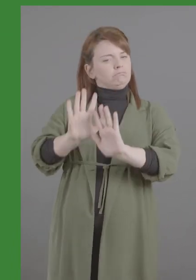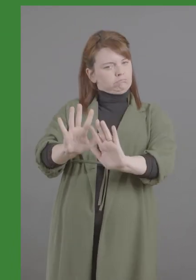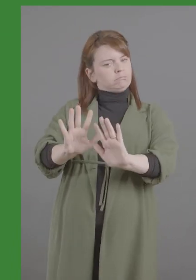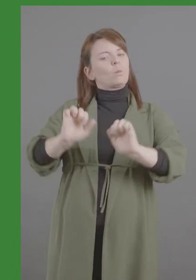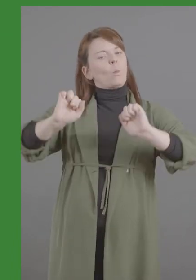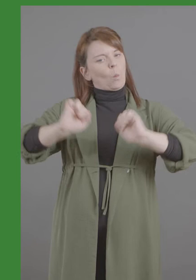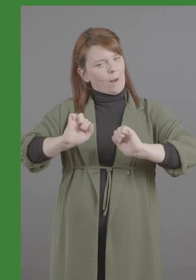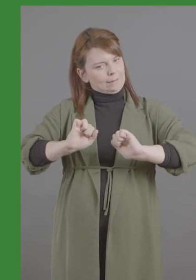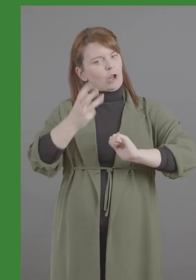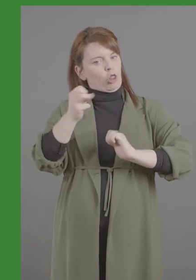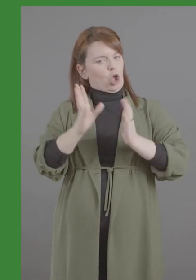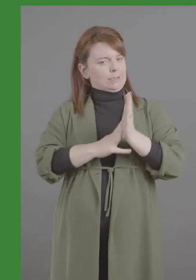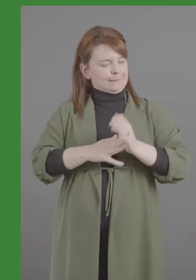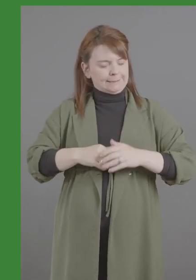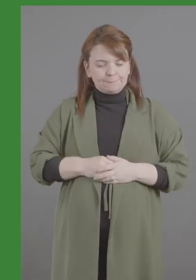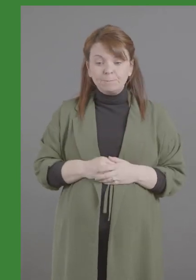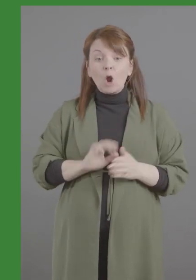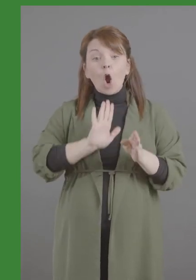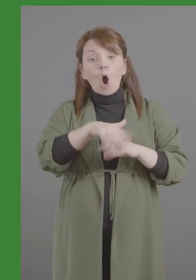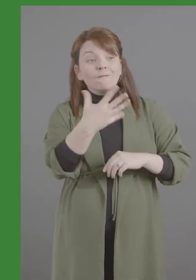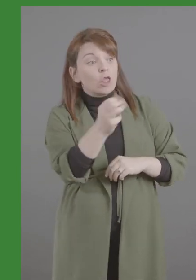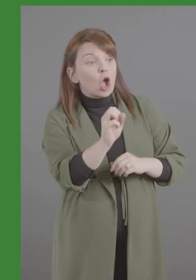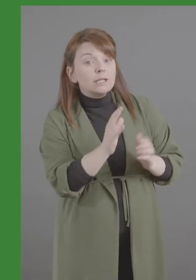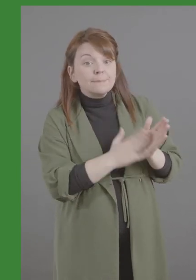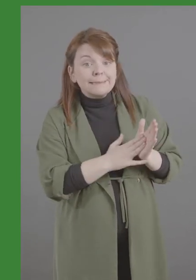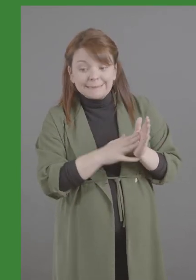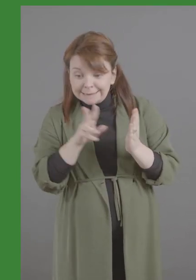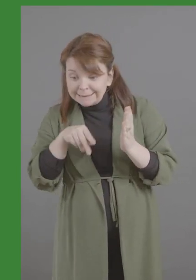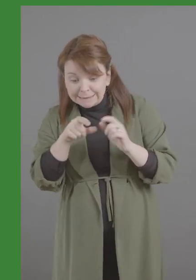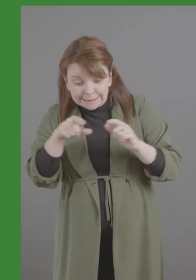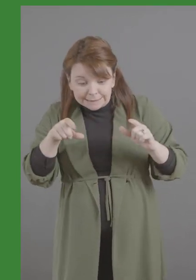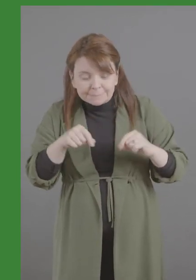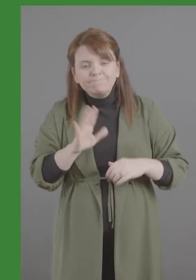minutes before your result is ready. Do not leave the test to develop for longer than 30 minutes